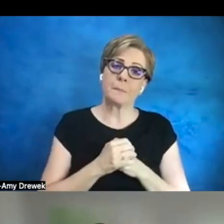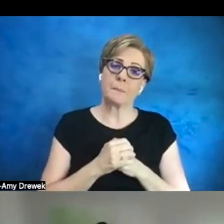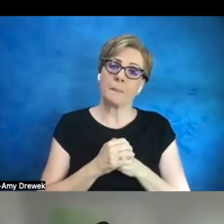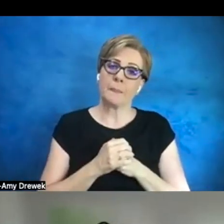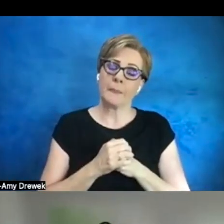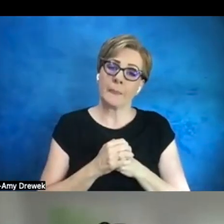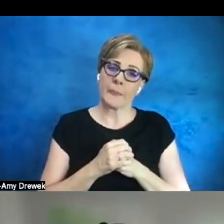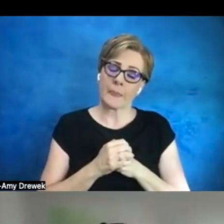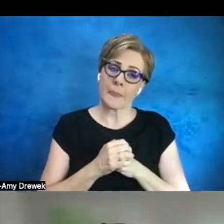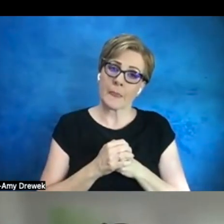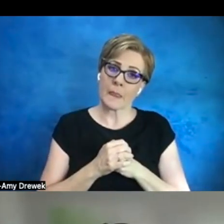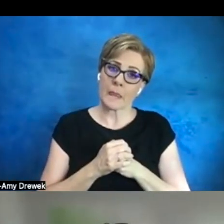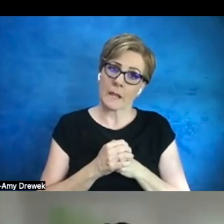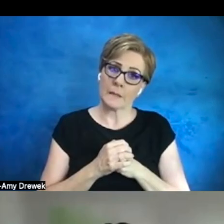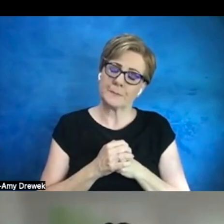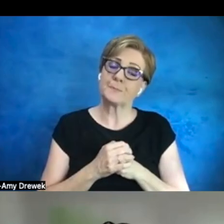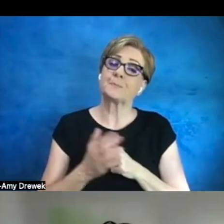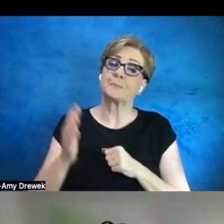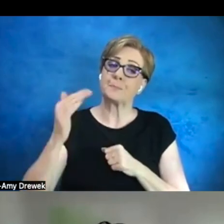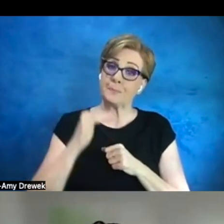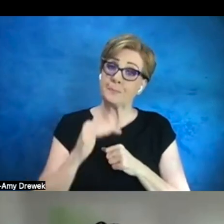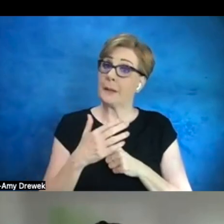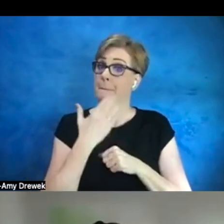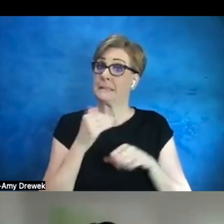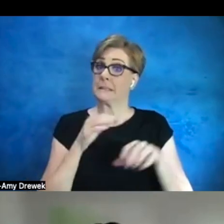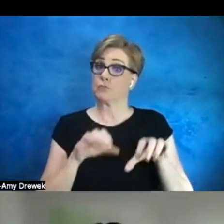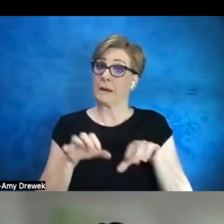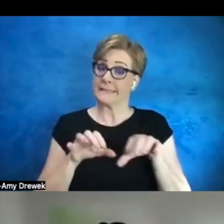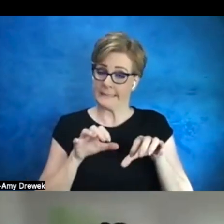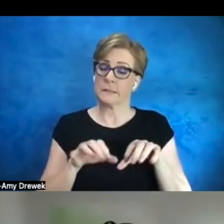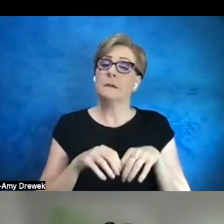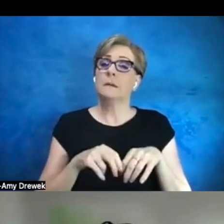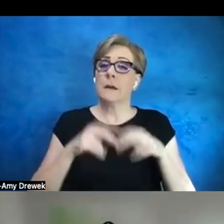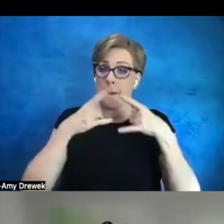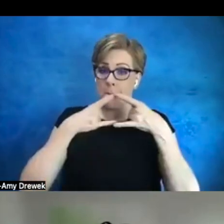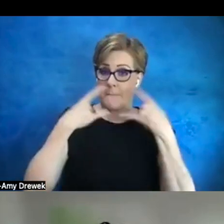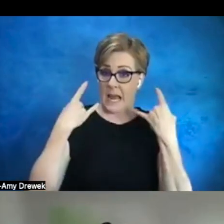Another best practice is to mask and test for COVID and sickness mitigation.